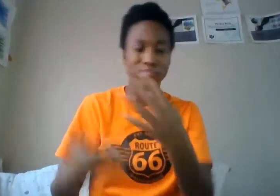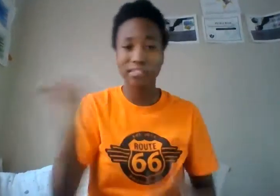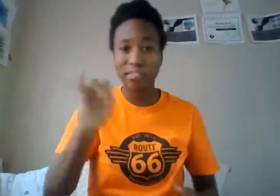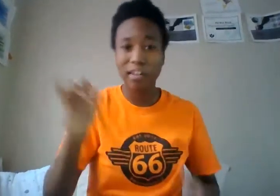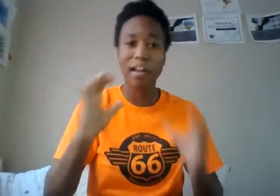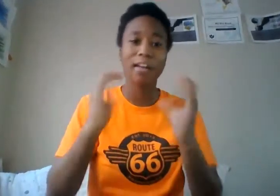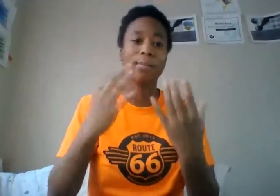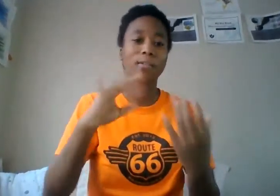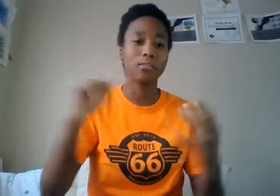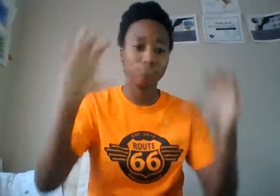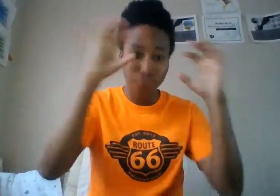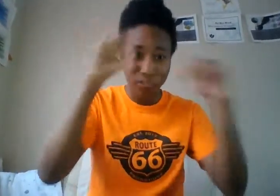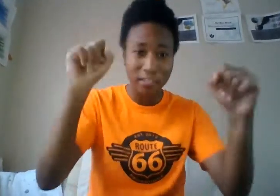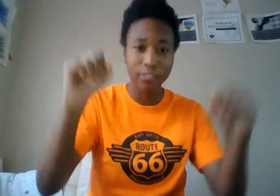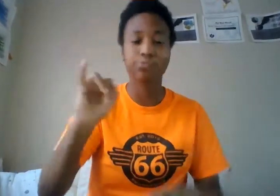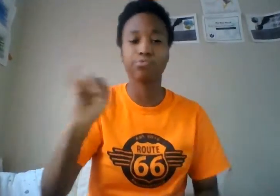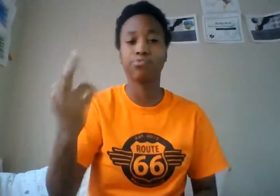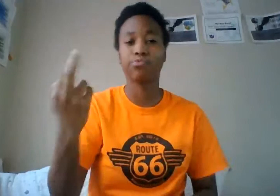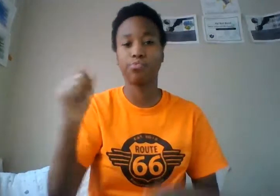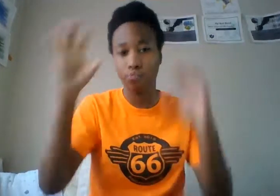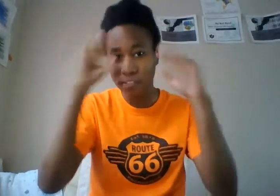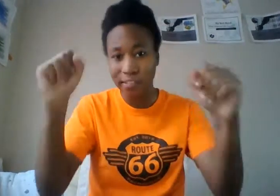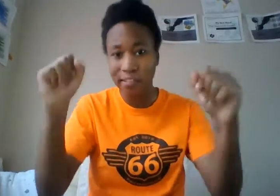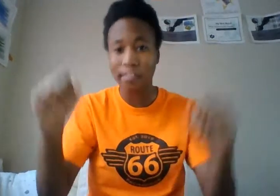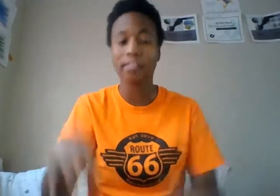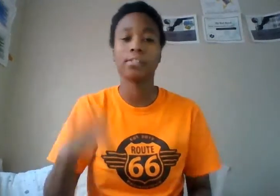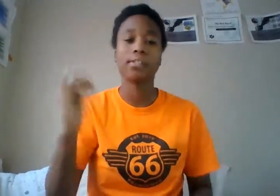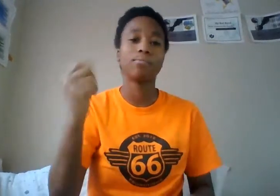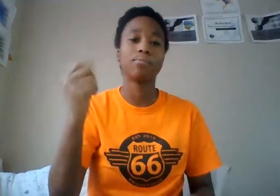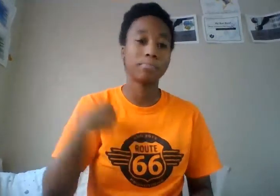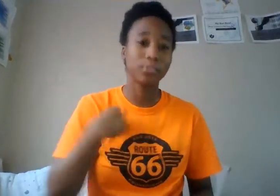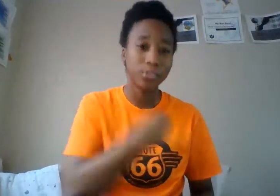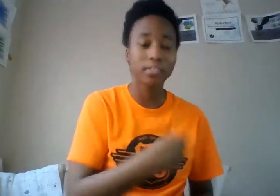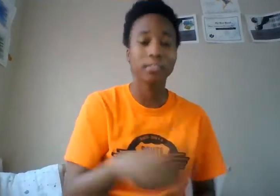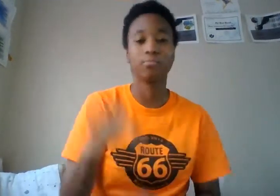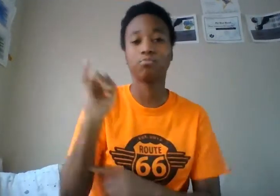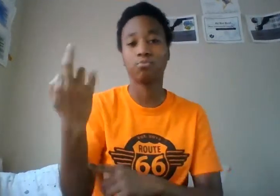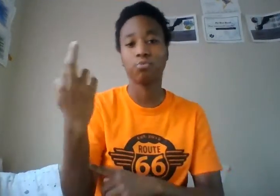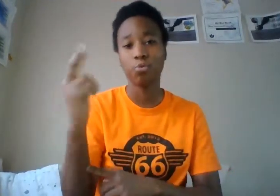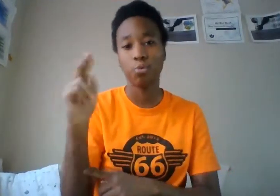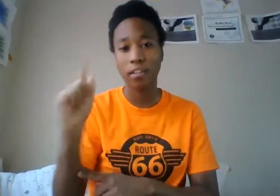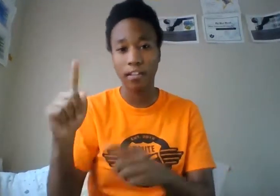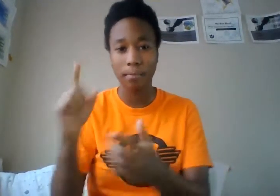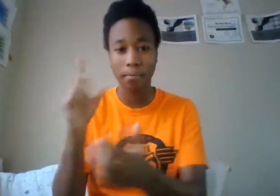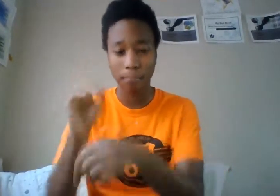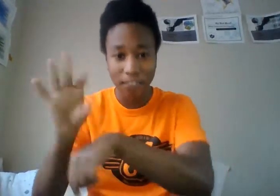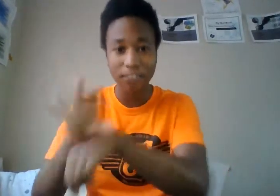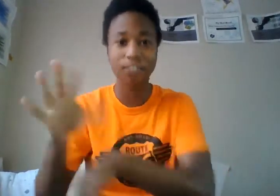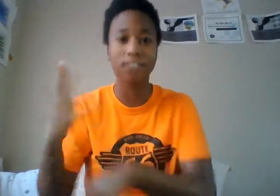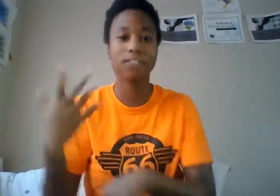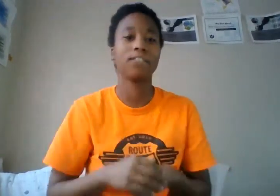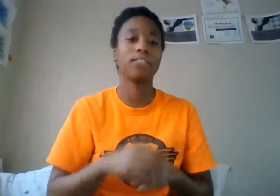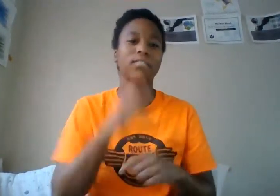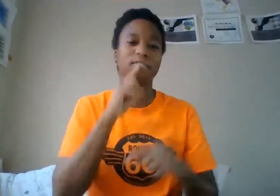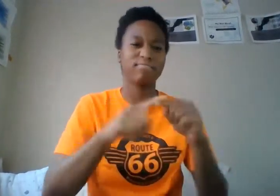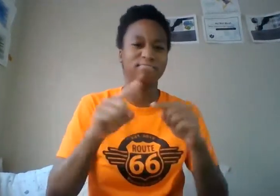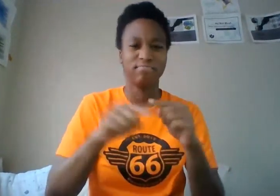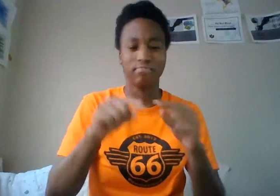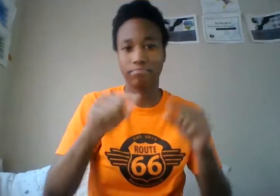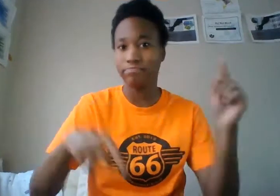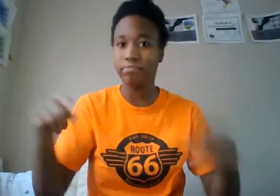likely as Class of 2020 president, Junior National for the Deaf (JrNAD) as president, member, advisor